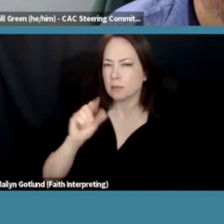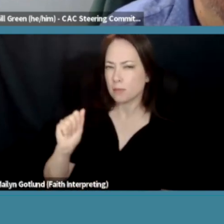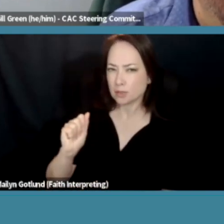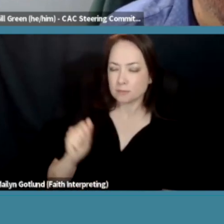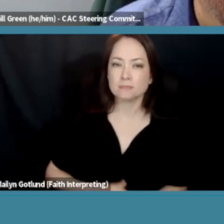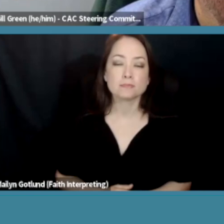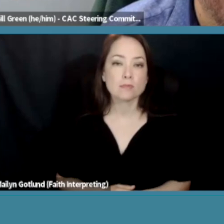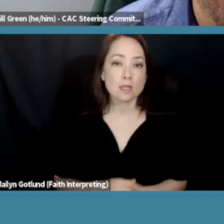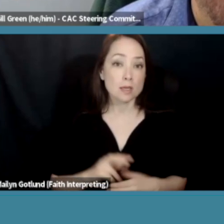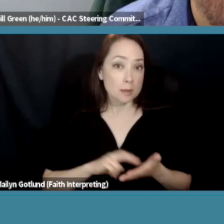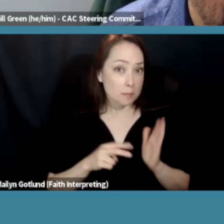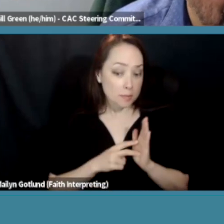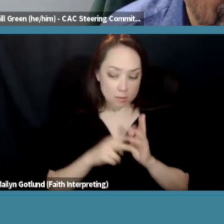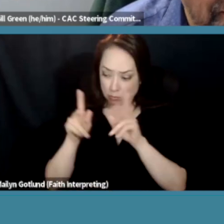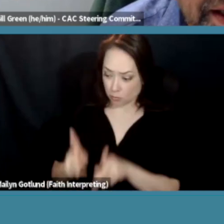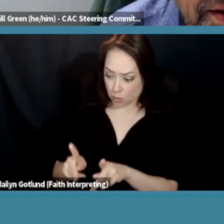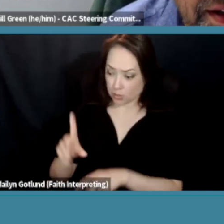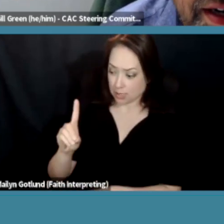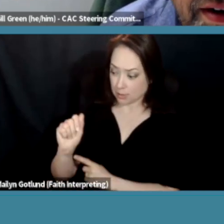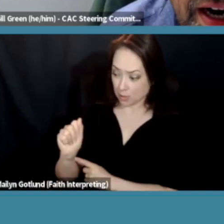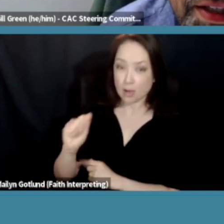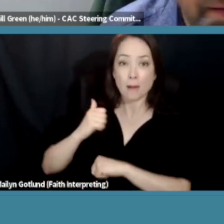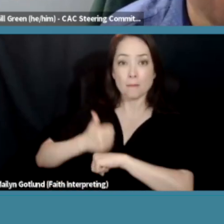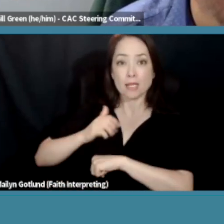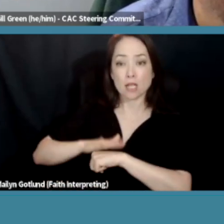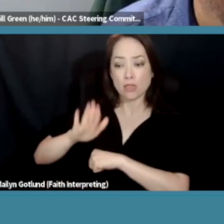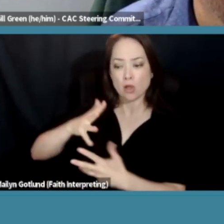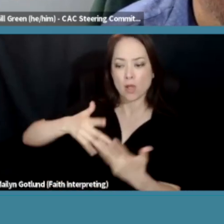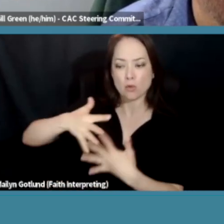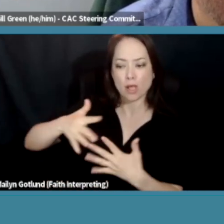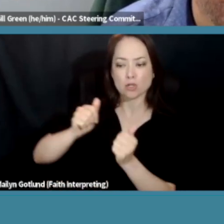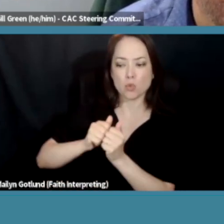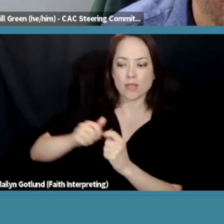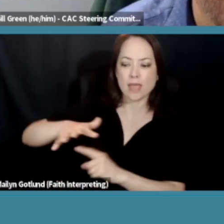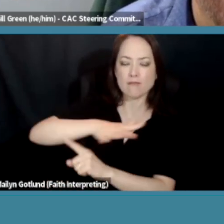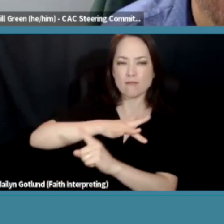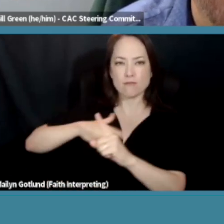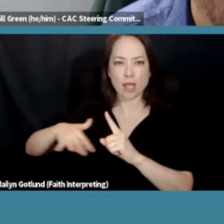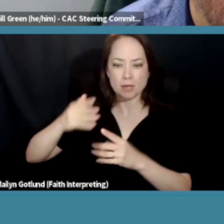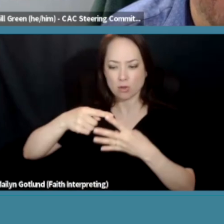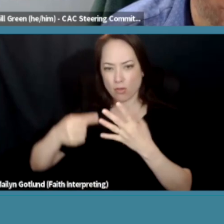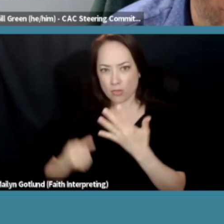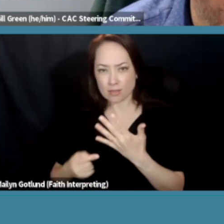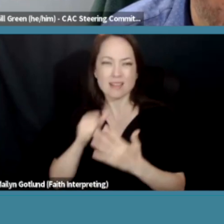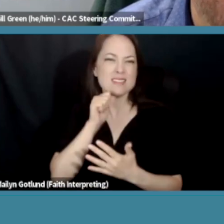We're talking about a person is disabled based on their interaction with environmental factors, not based on their body.